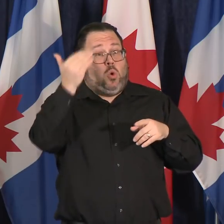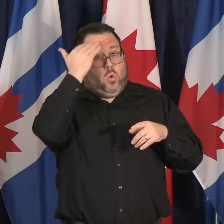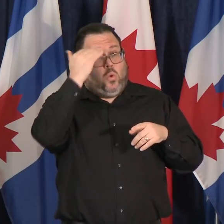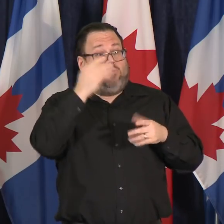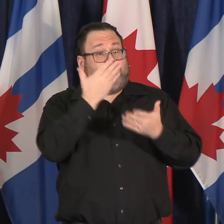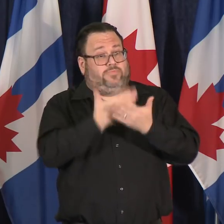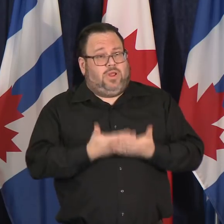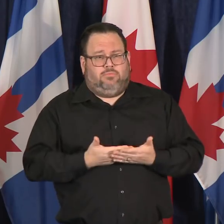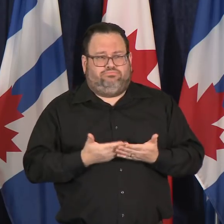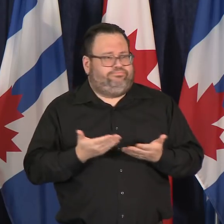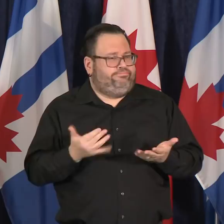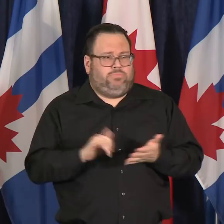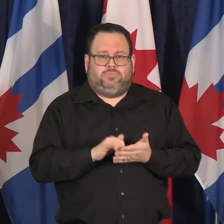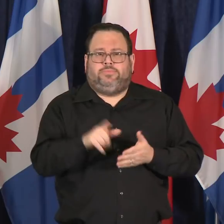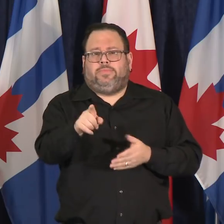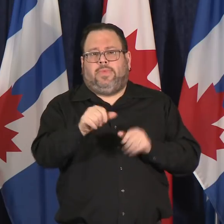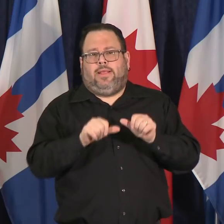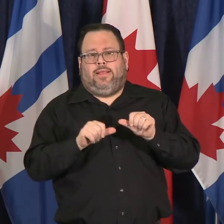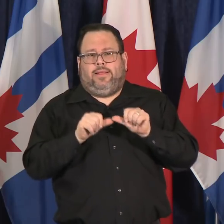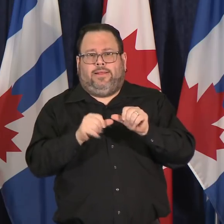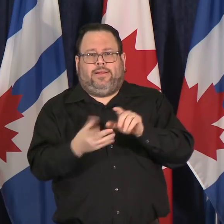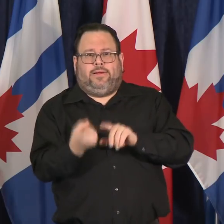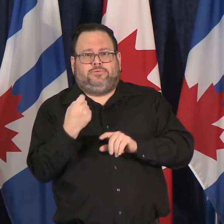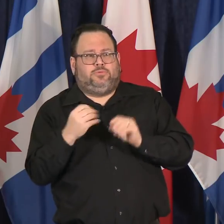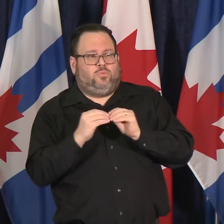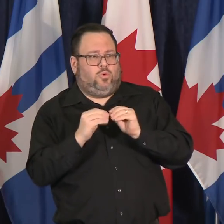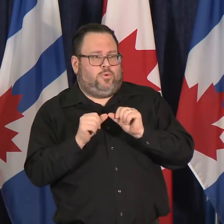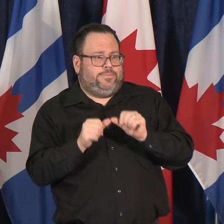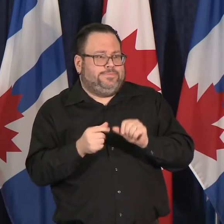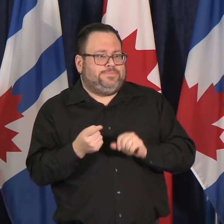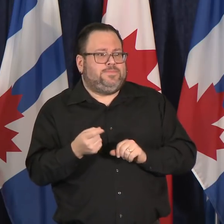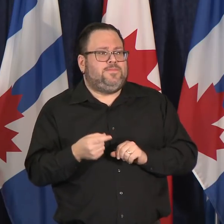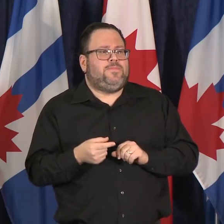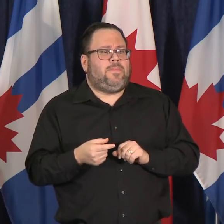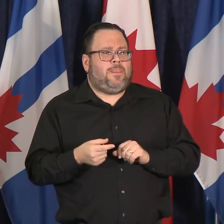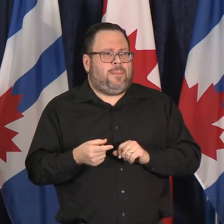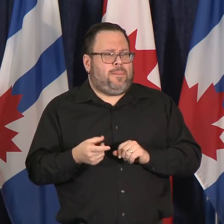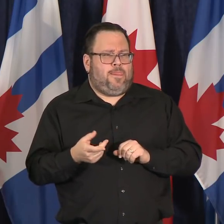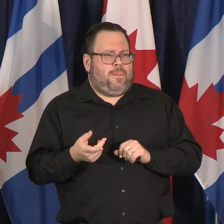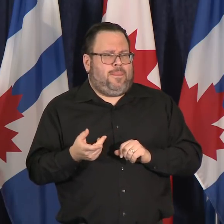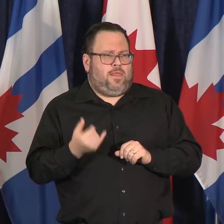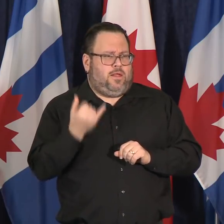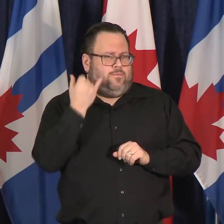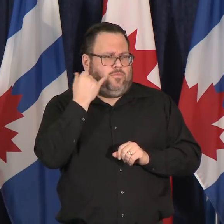compulsion for people infected but I mean do you still you know get this